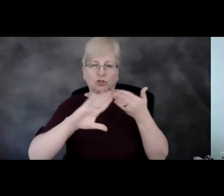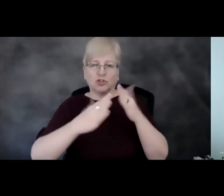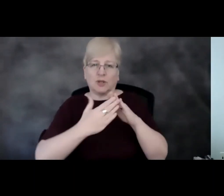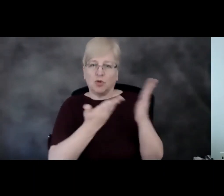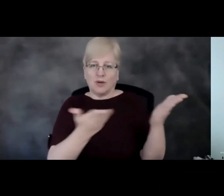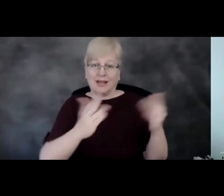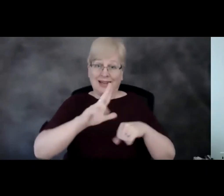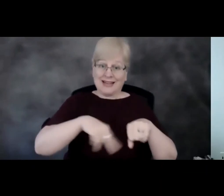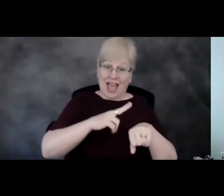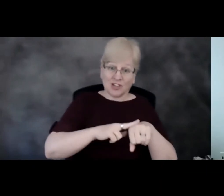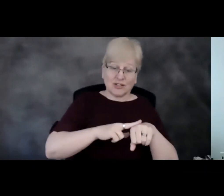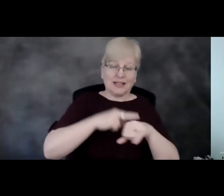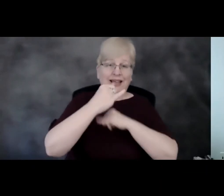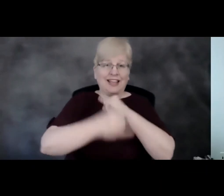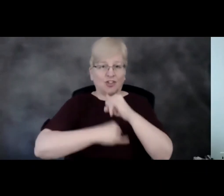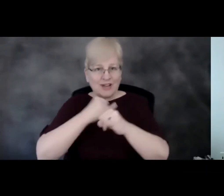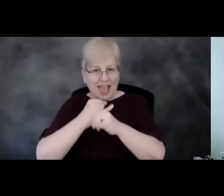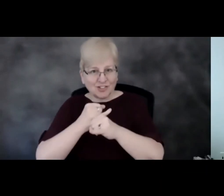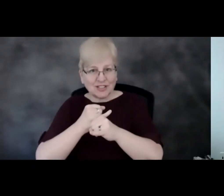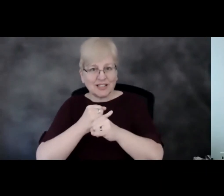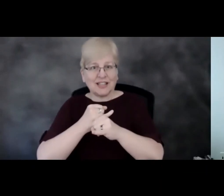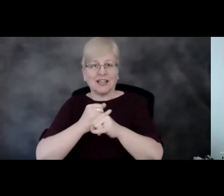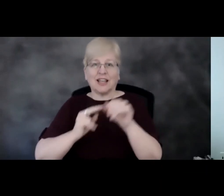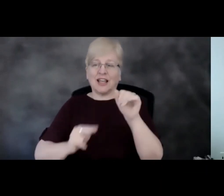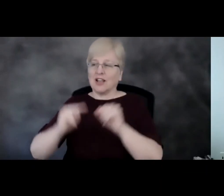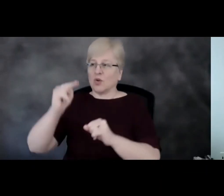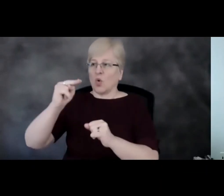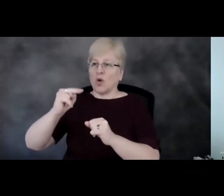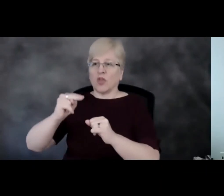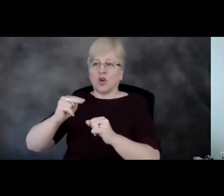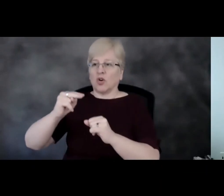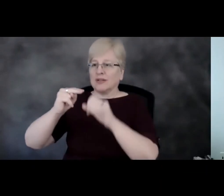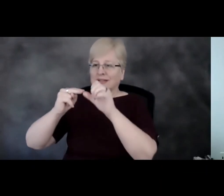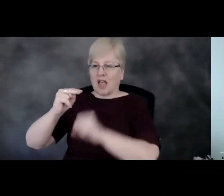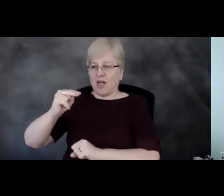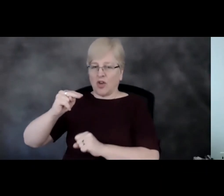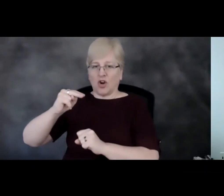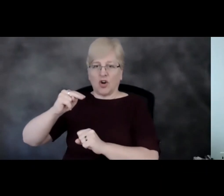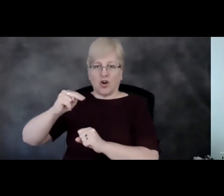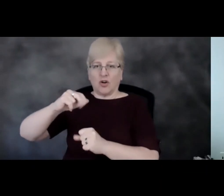northern hemisphere, 17:37:56 southern hemisphere, and for others